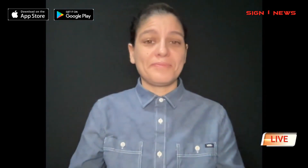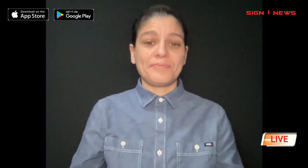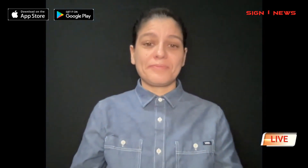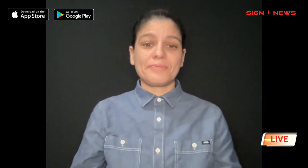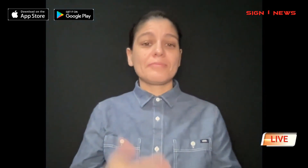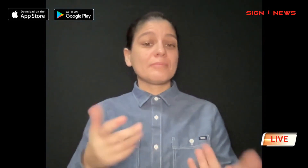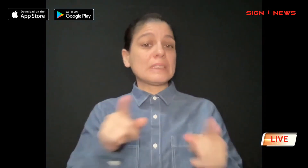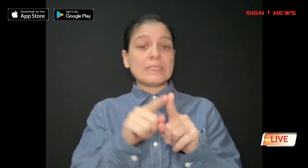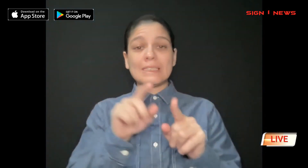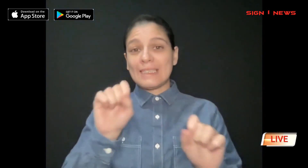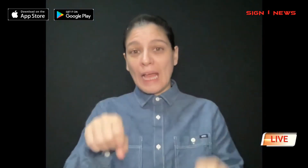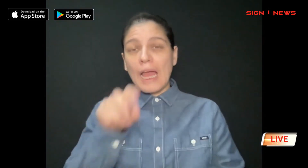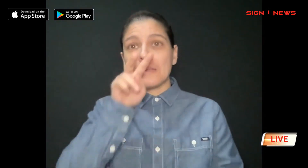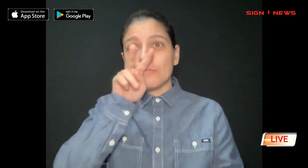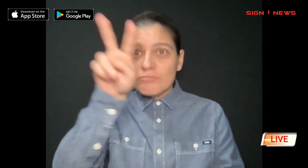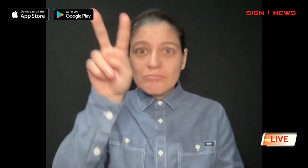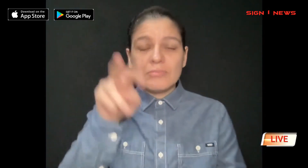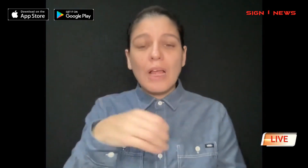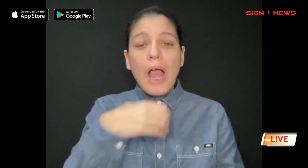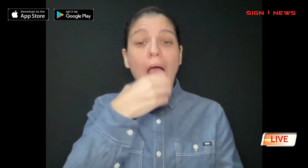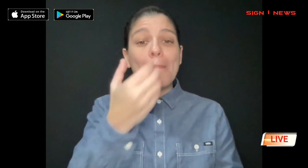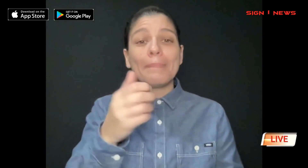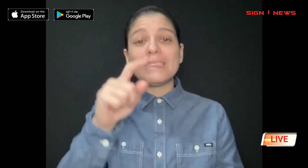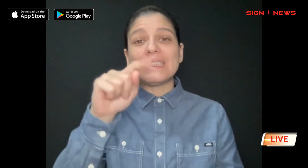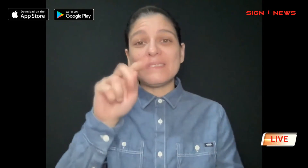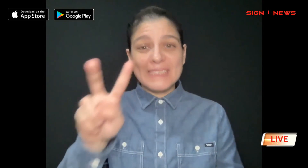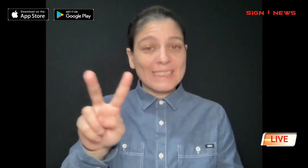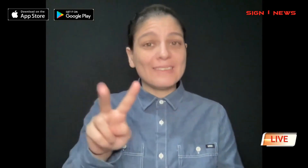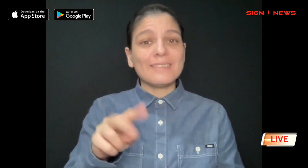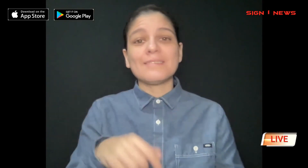you can also watch on Apple TV Amazon and Roku